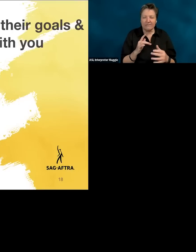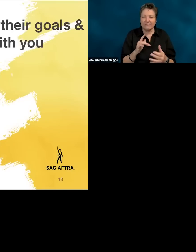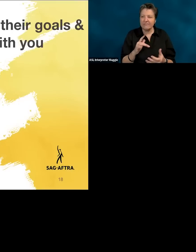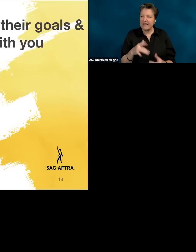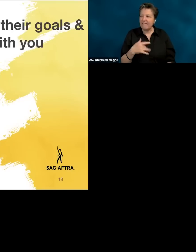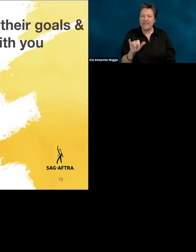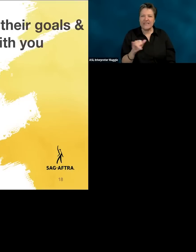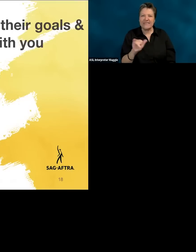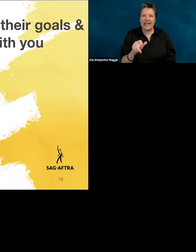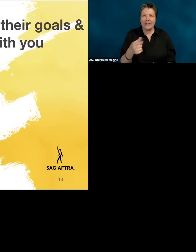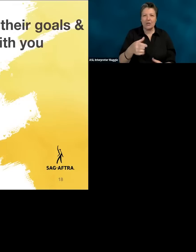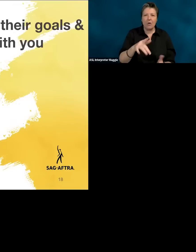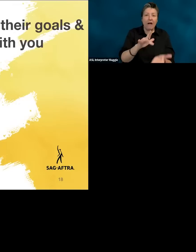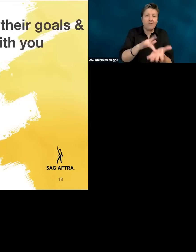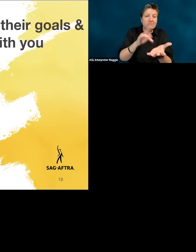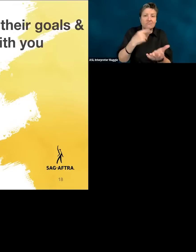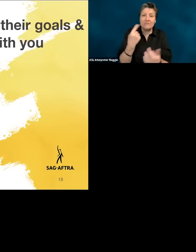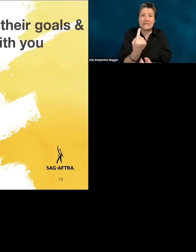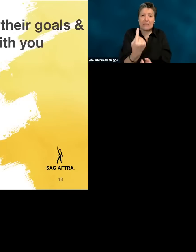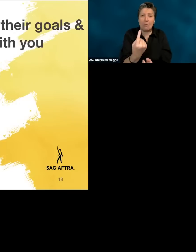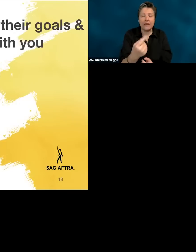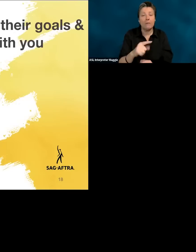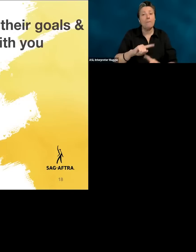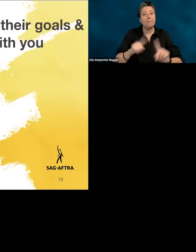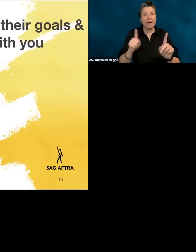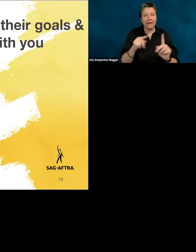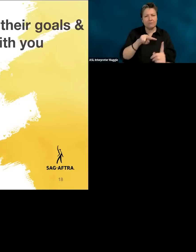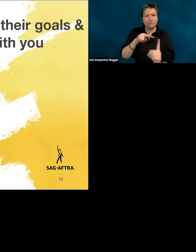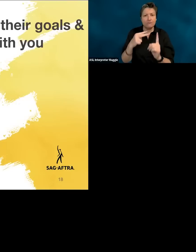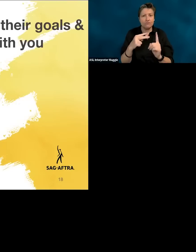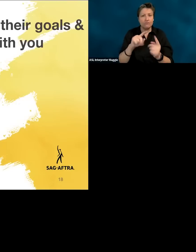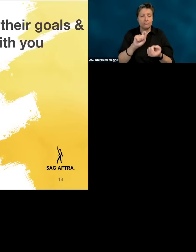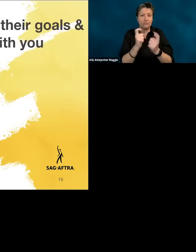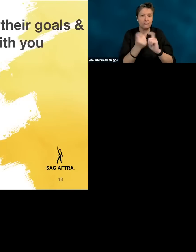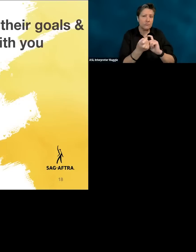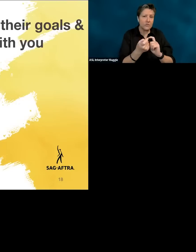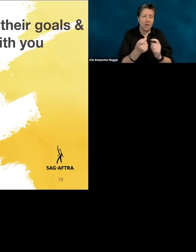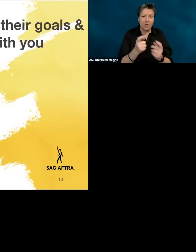So here's a very important paradigm shift, rather than focusing on what you can get from someone,